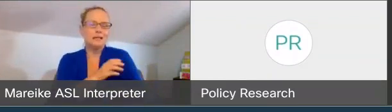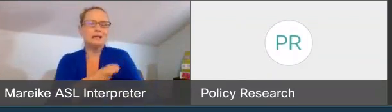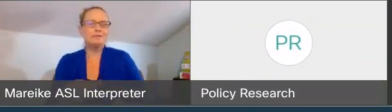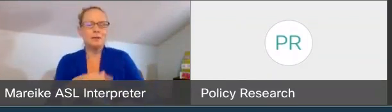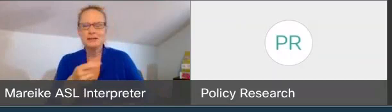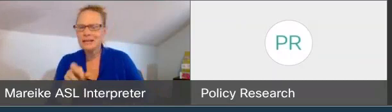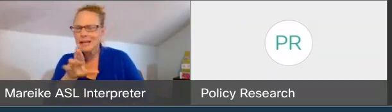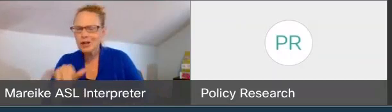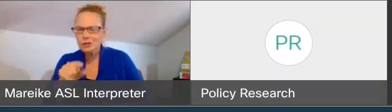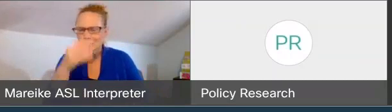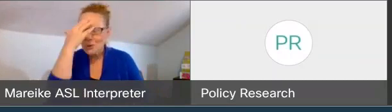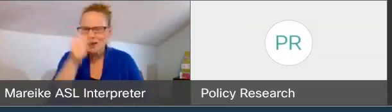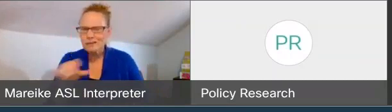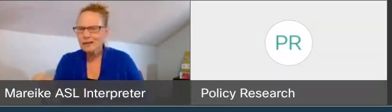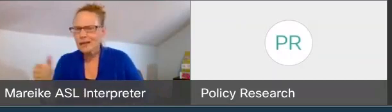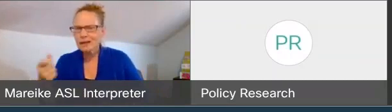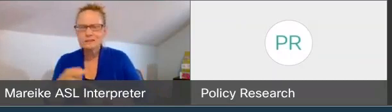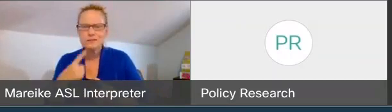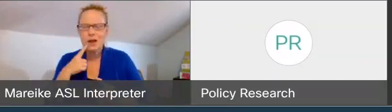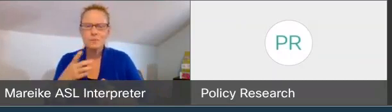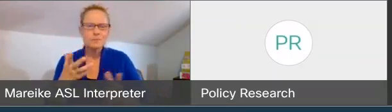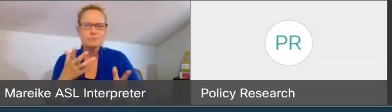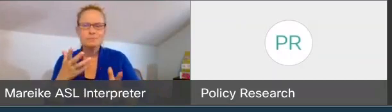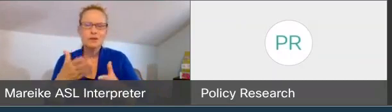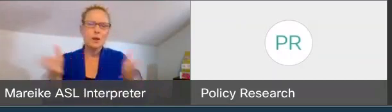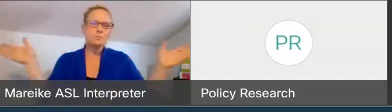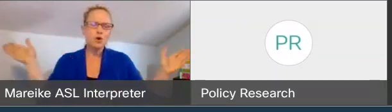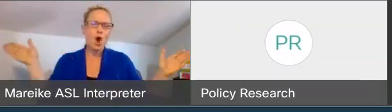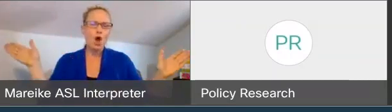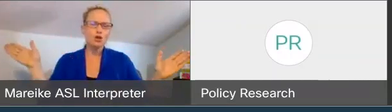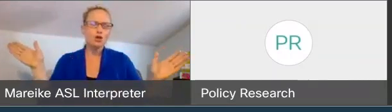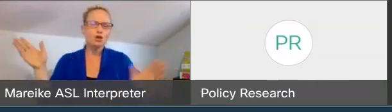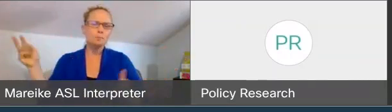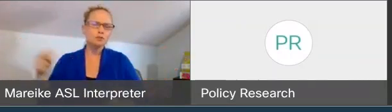anything else just from a broader perspective. - Yeah, the only other thing I would add would be